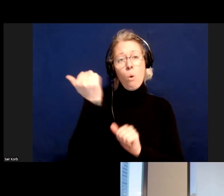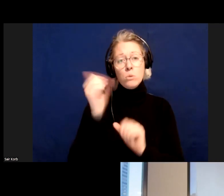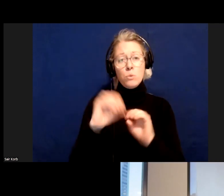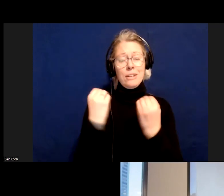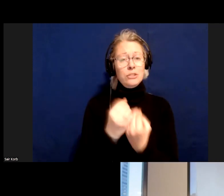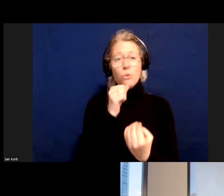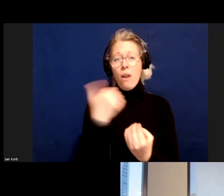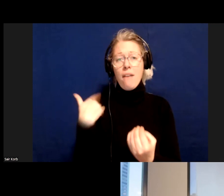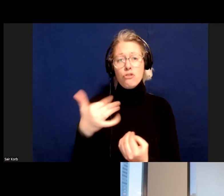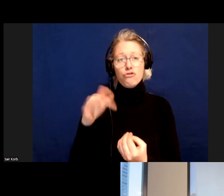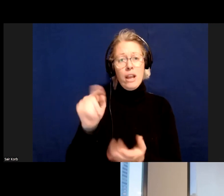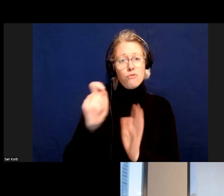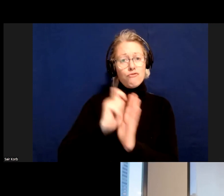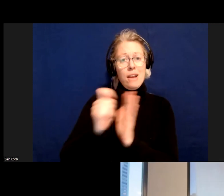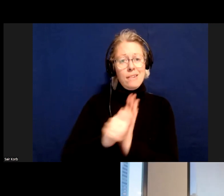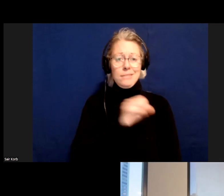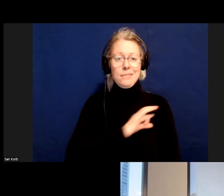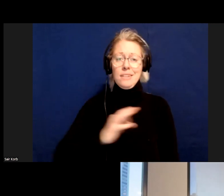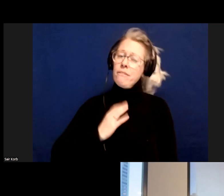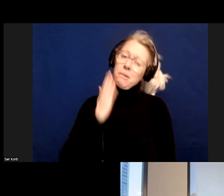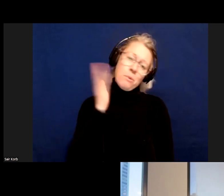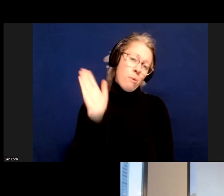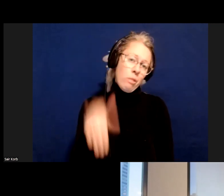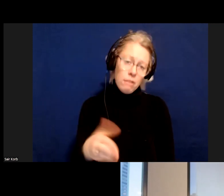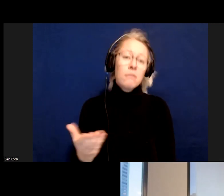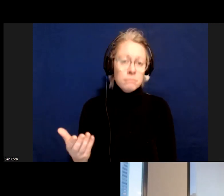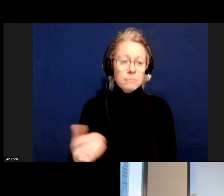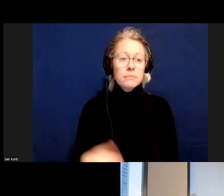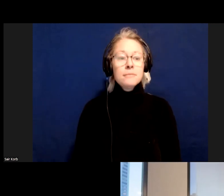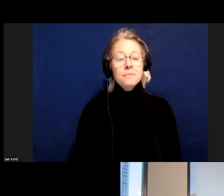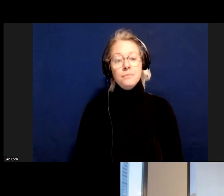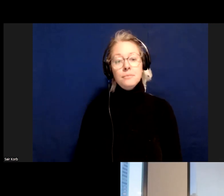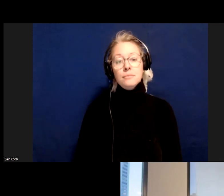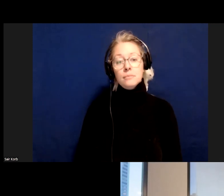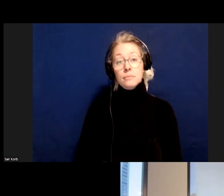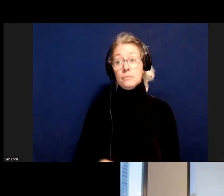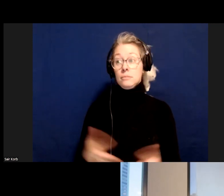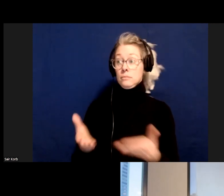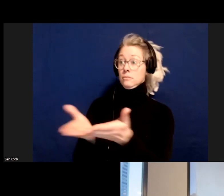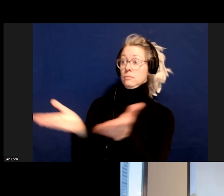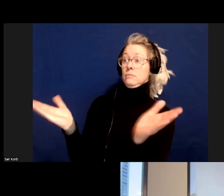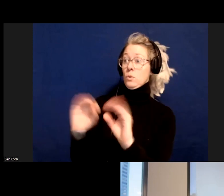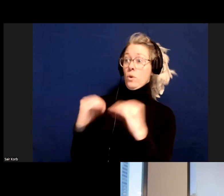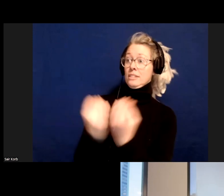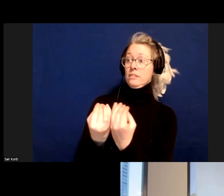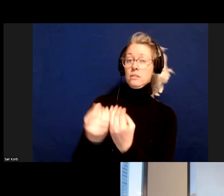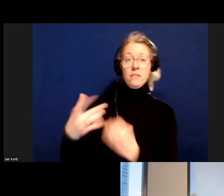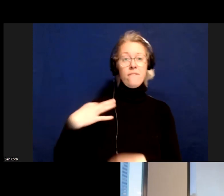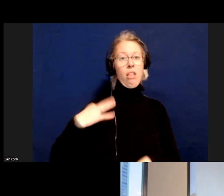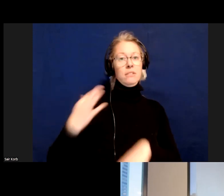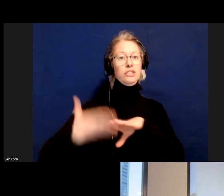writing staff. Many organizations that we fund are run entirely by volunteer boards